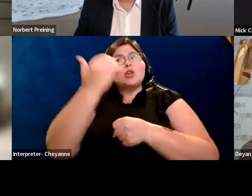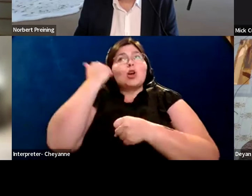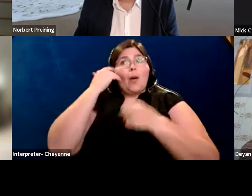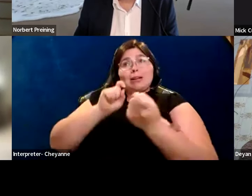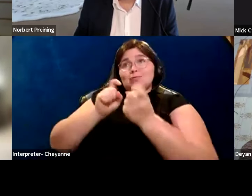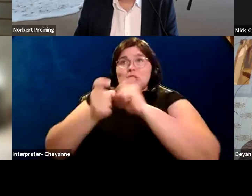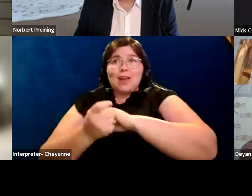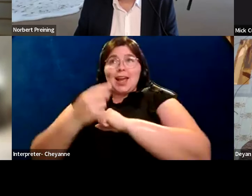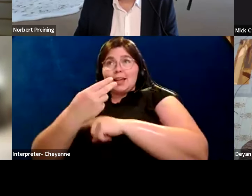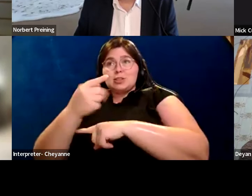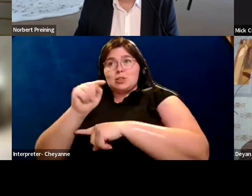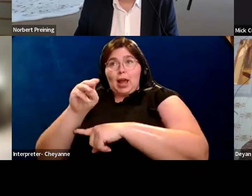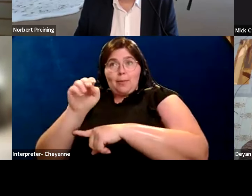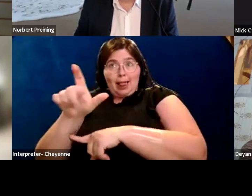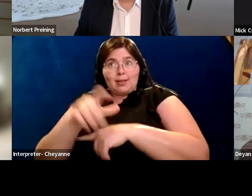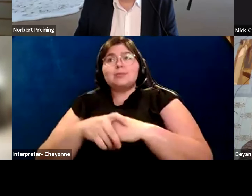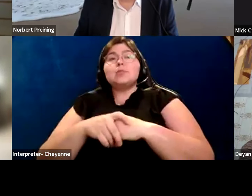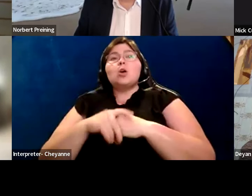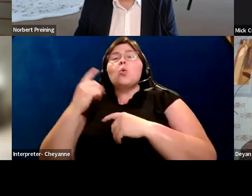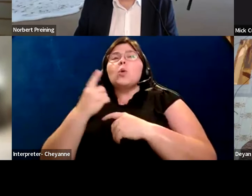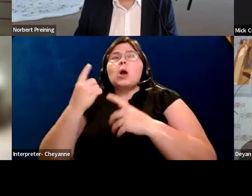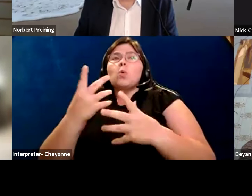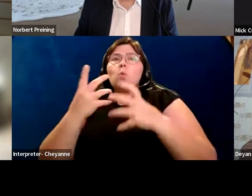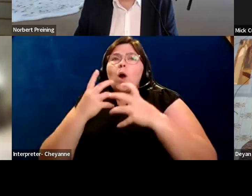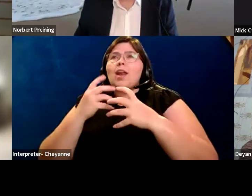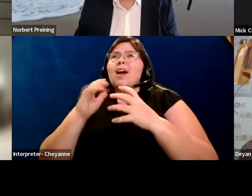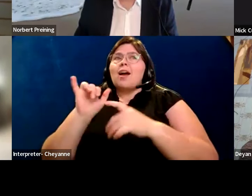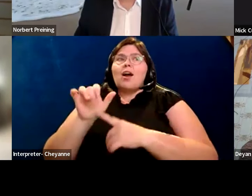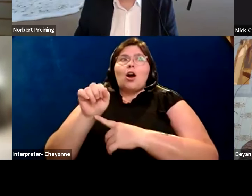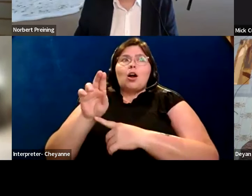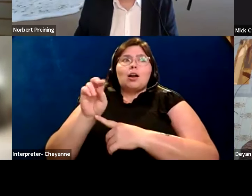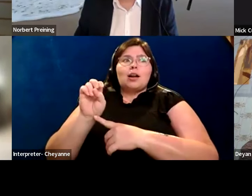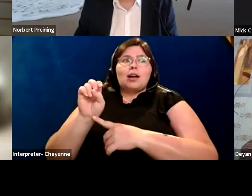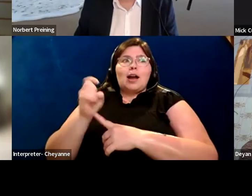We always wanted to make arXiv machine readable